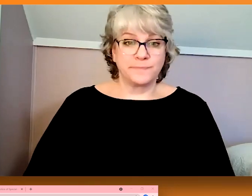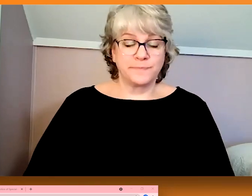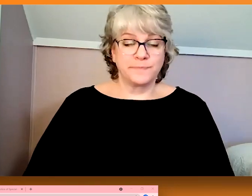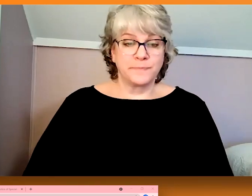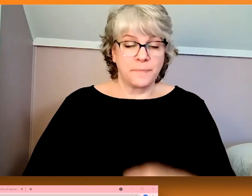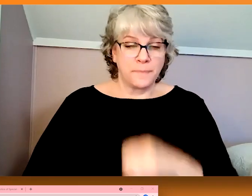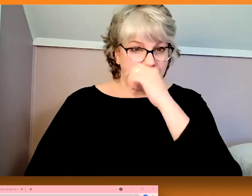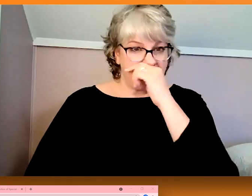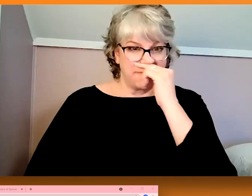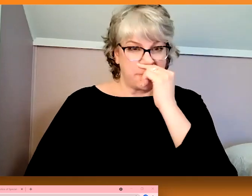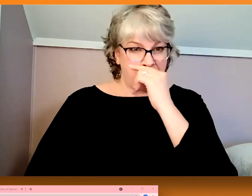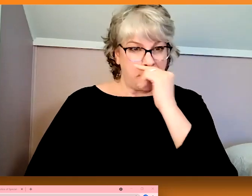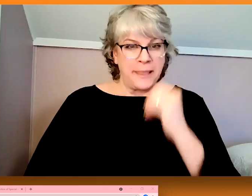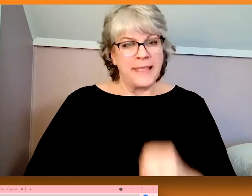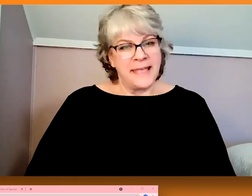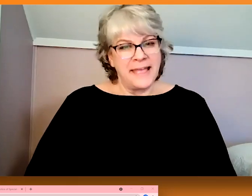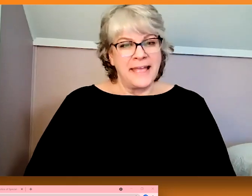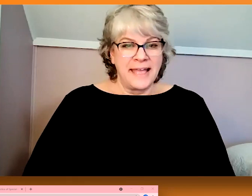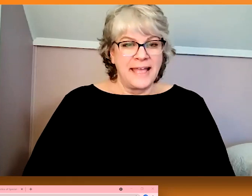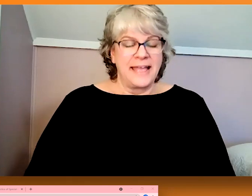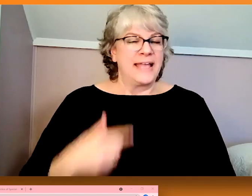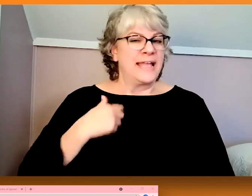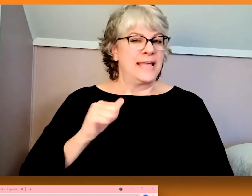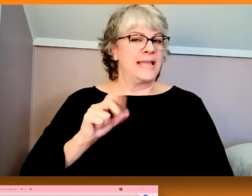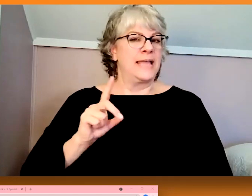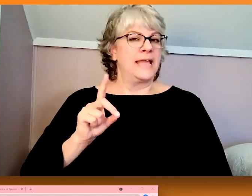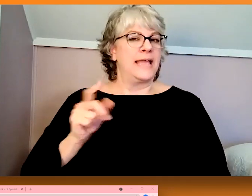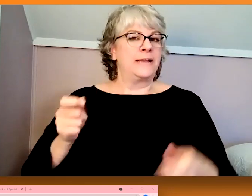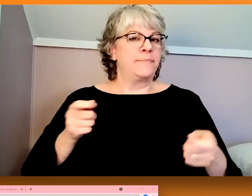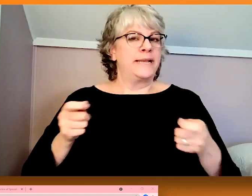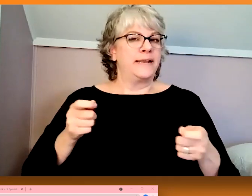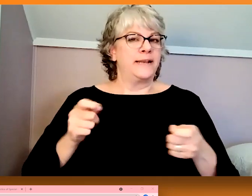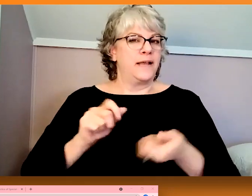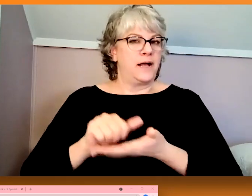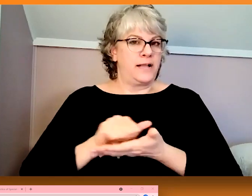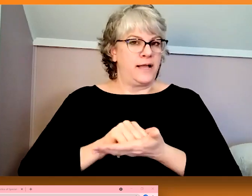I'm going to dive more in because I have an administrative account.